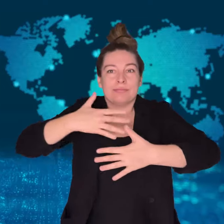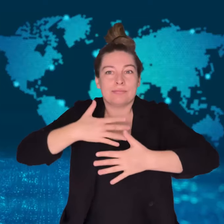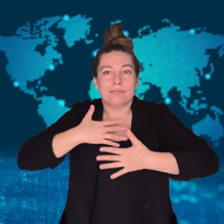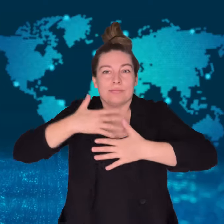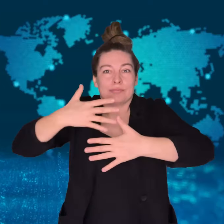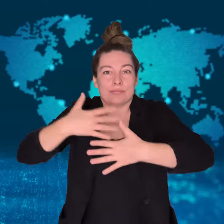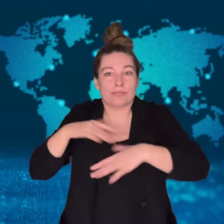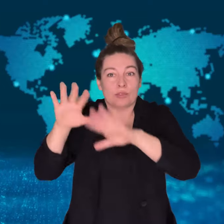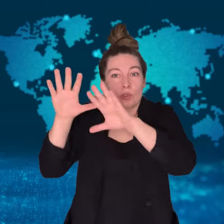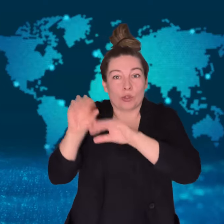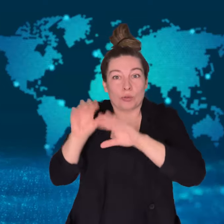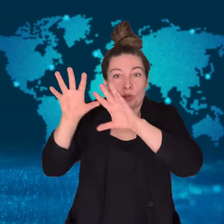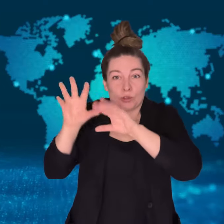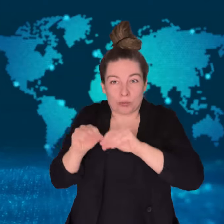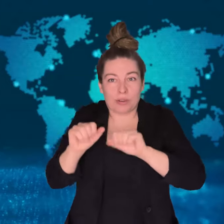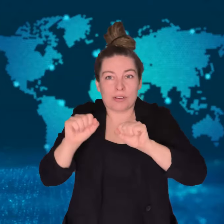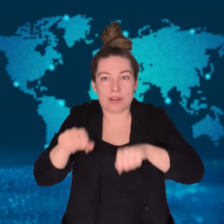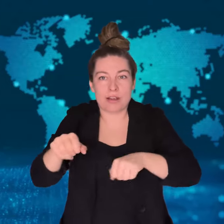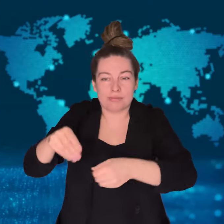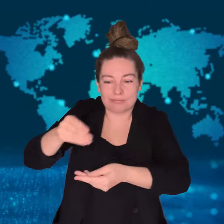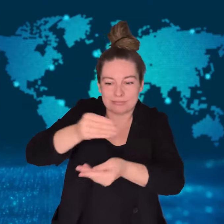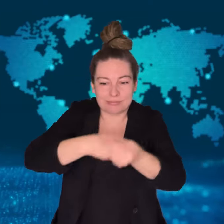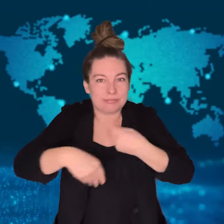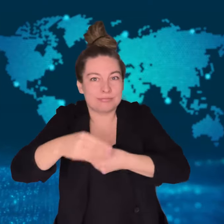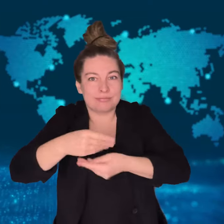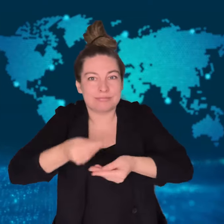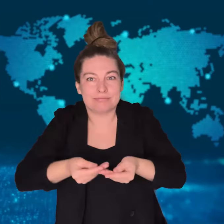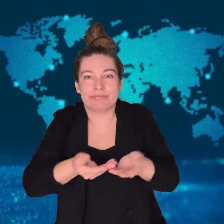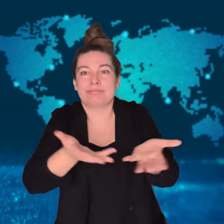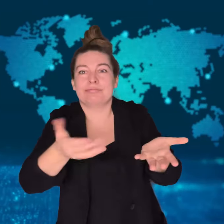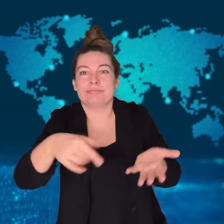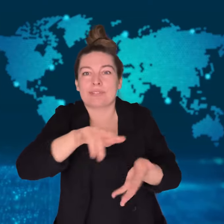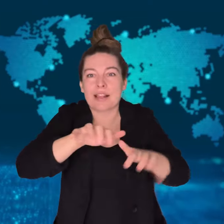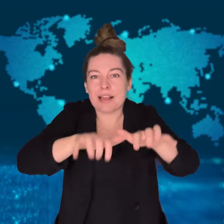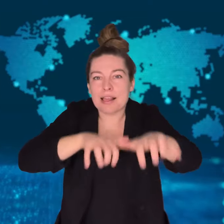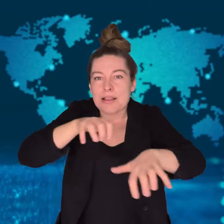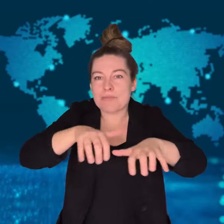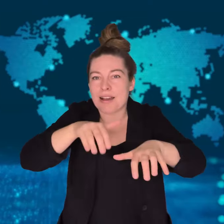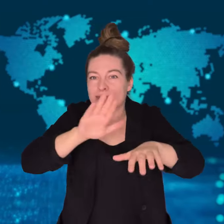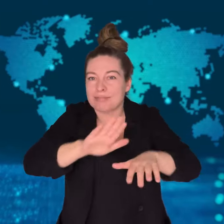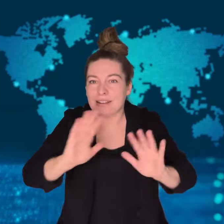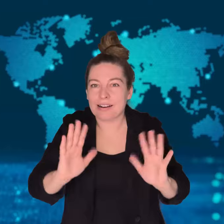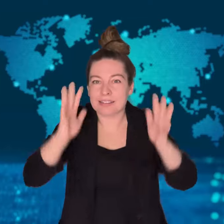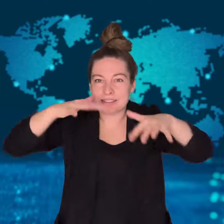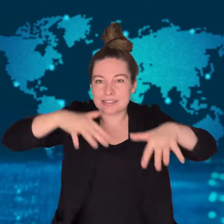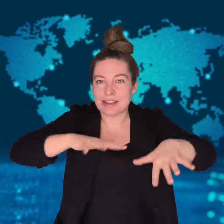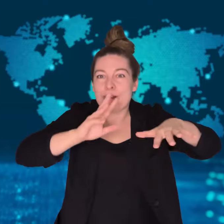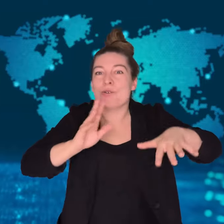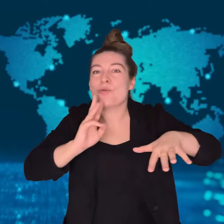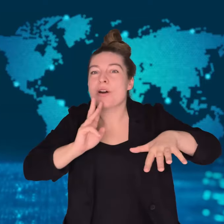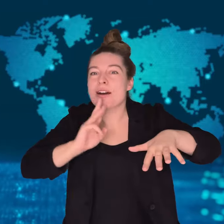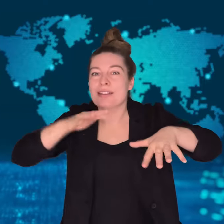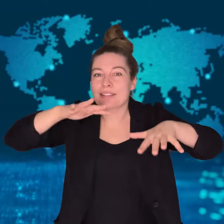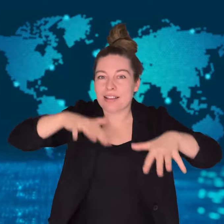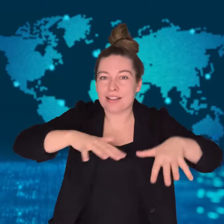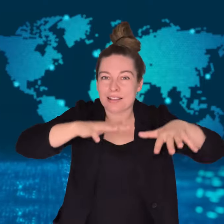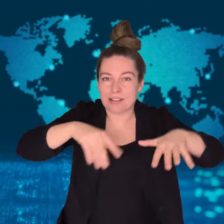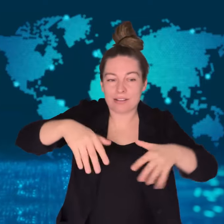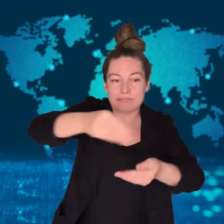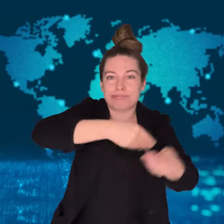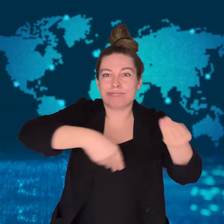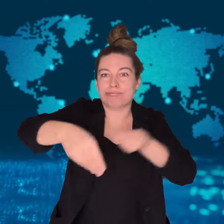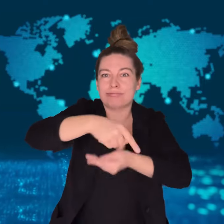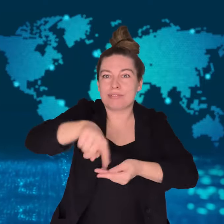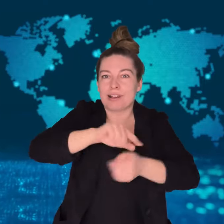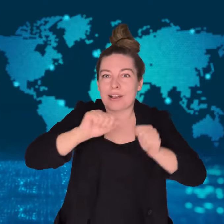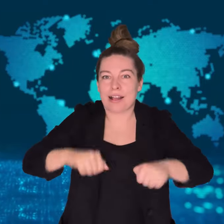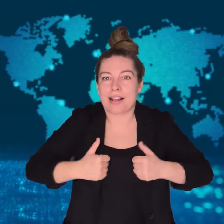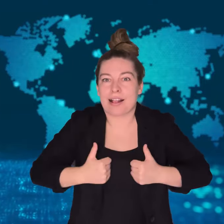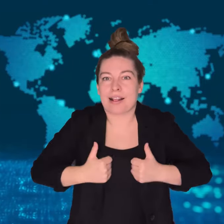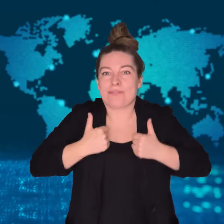When that happens, the algae uses up oxygen that is needed by other marine life that